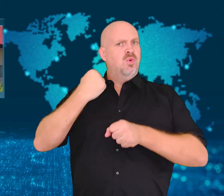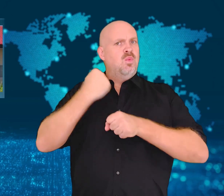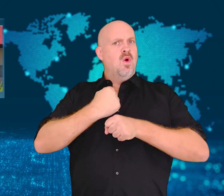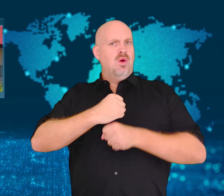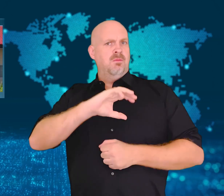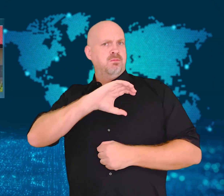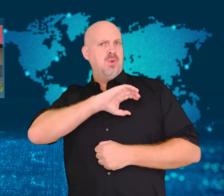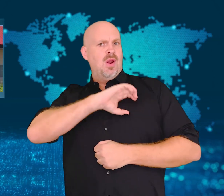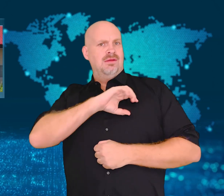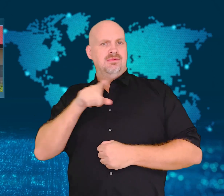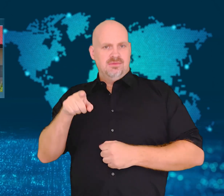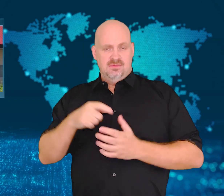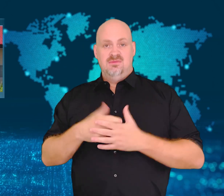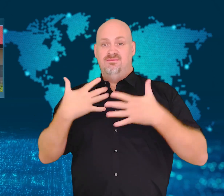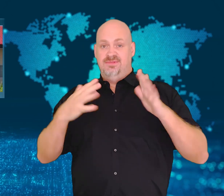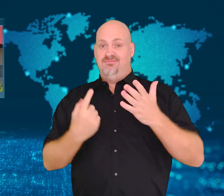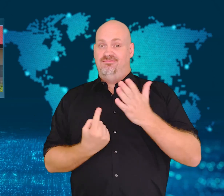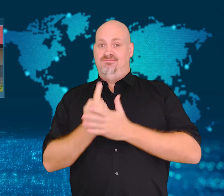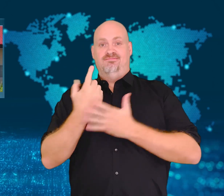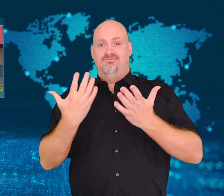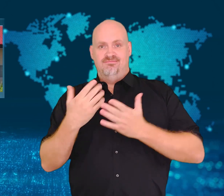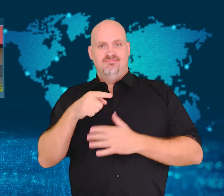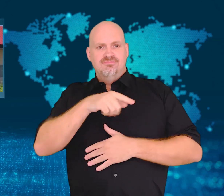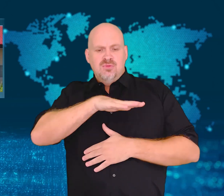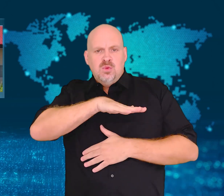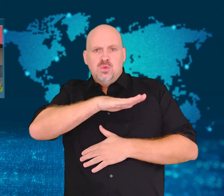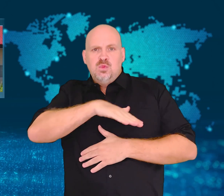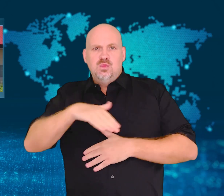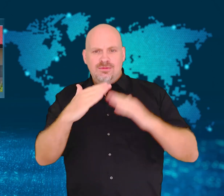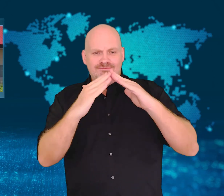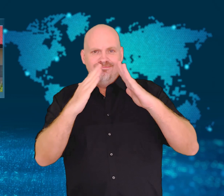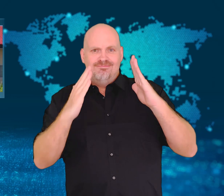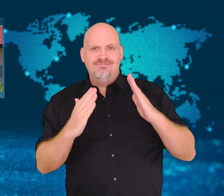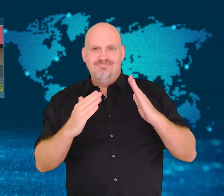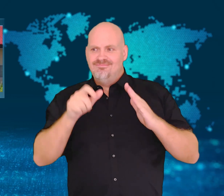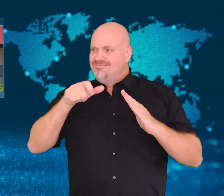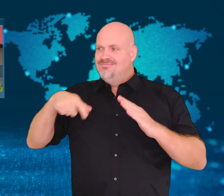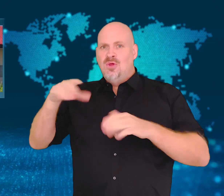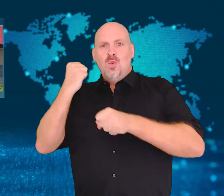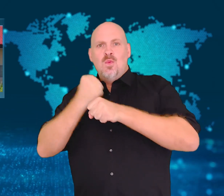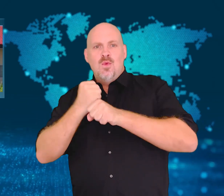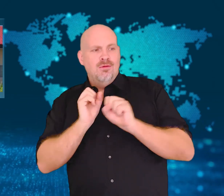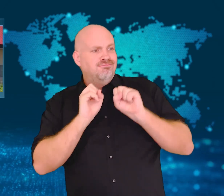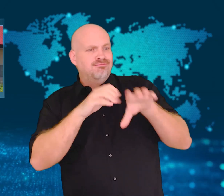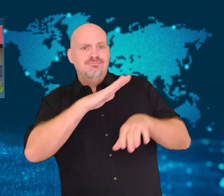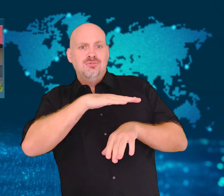including children at a Thailand daycare center.